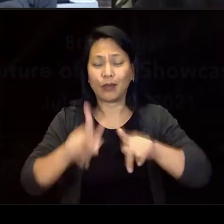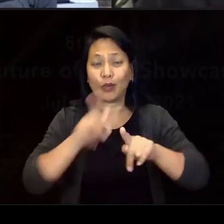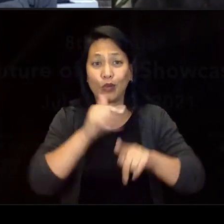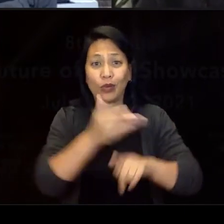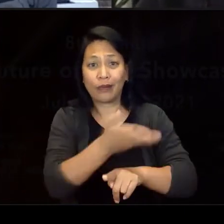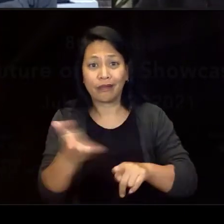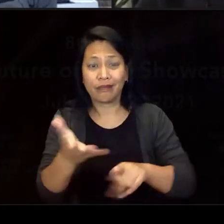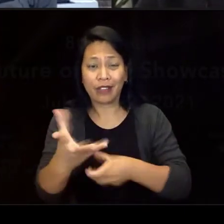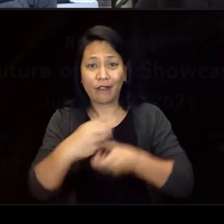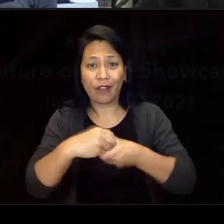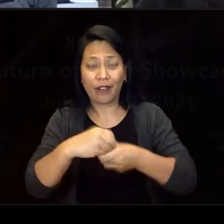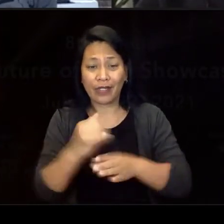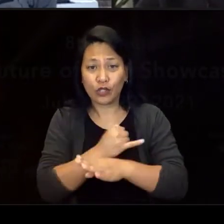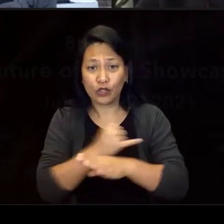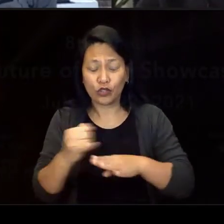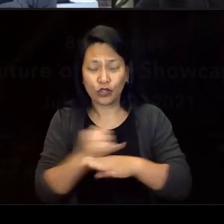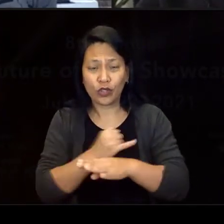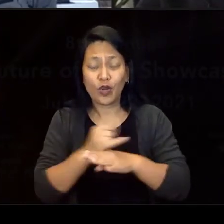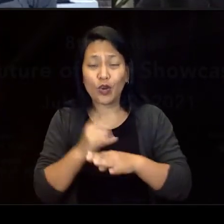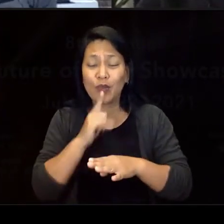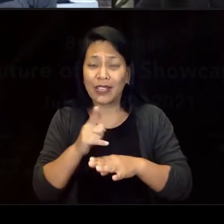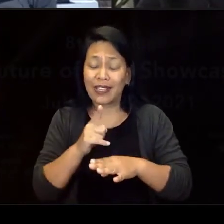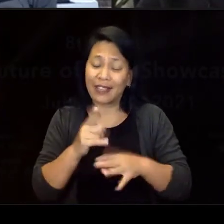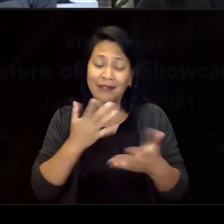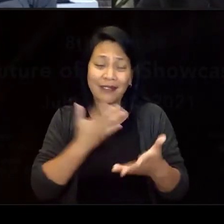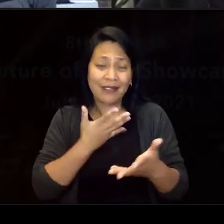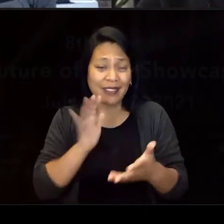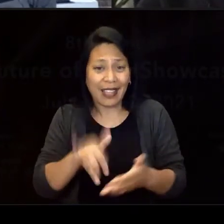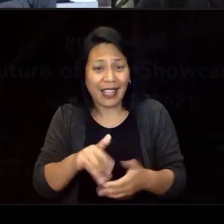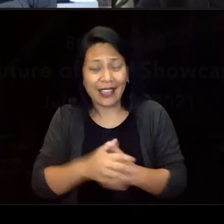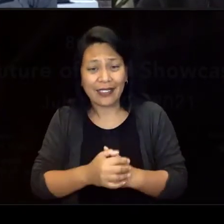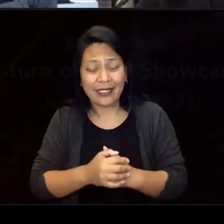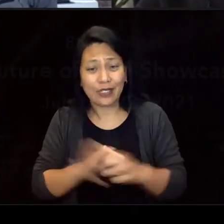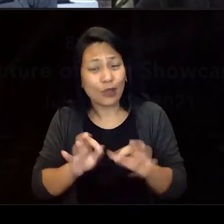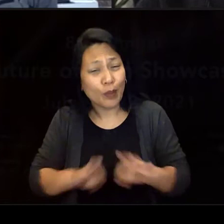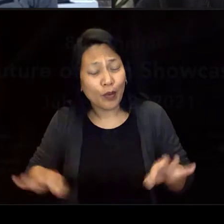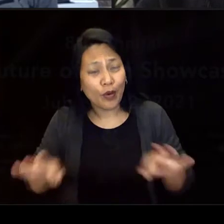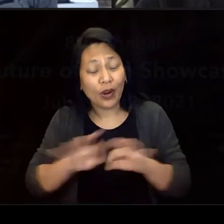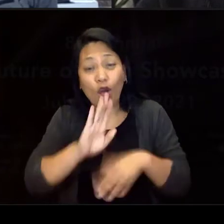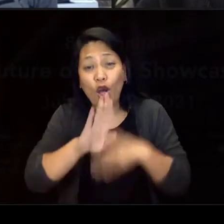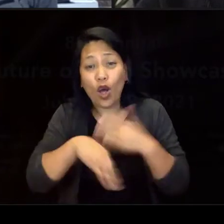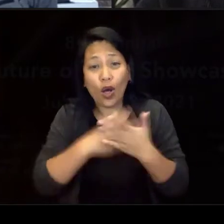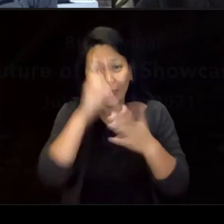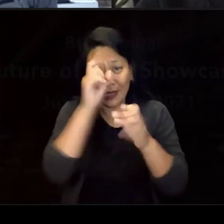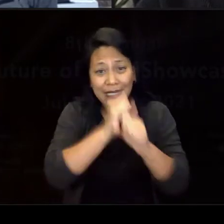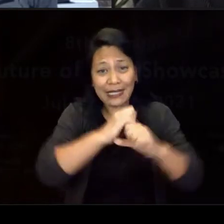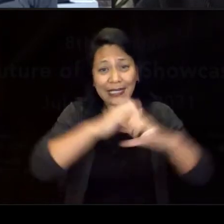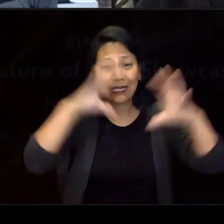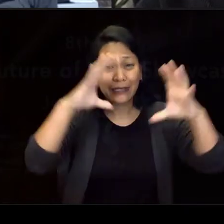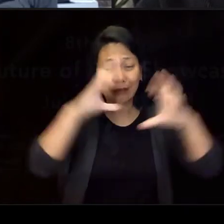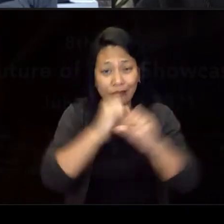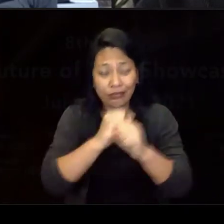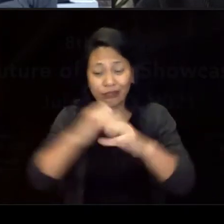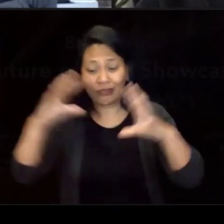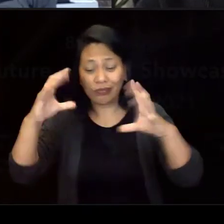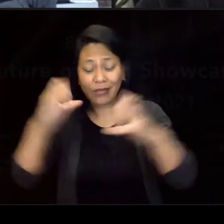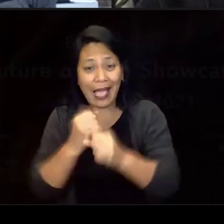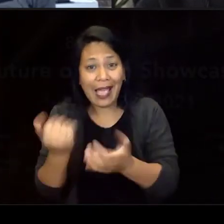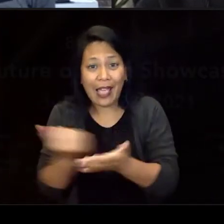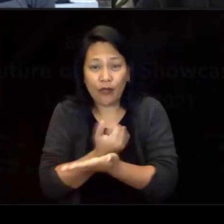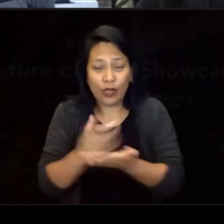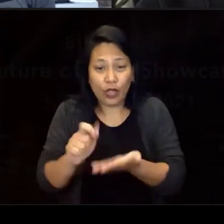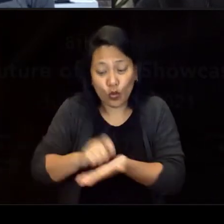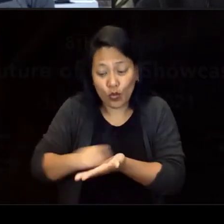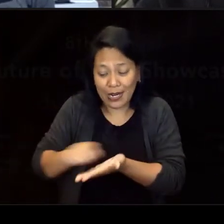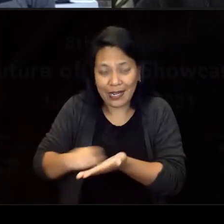And all of us to really reach out because these scenes, all scenes, I feel like everything that's written, it needs to start on the page.